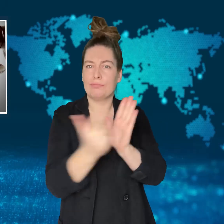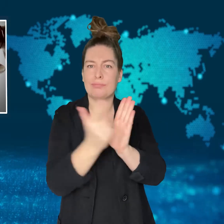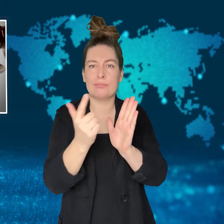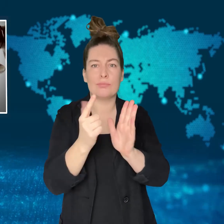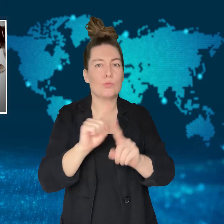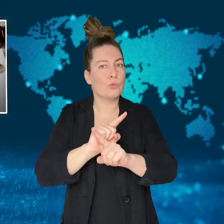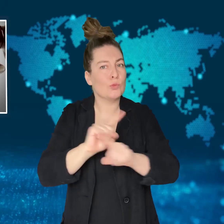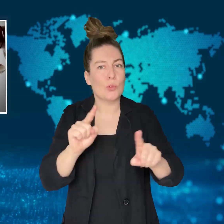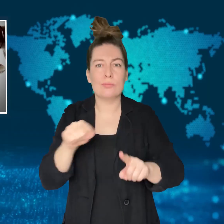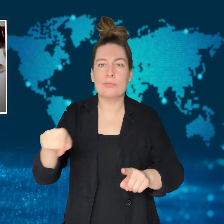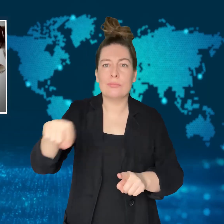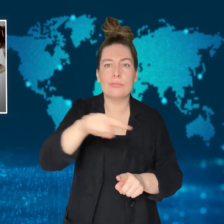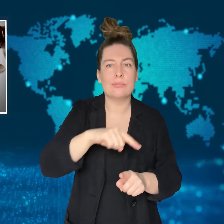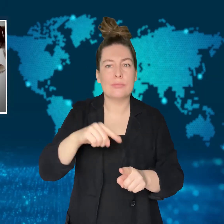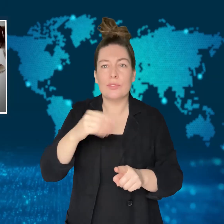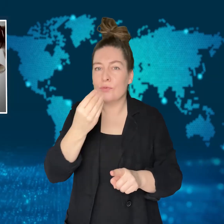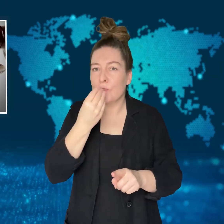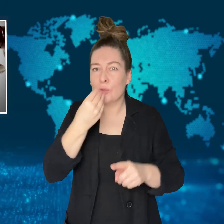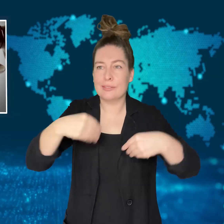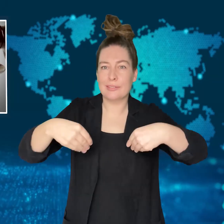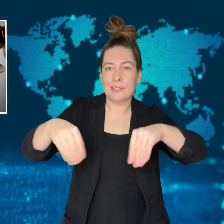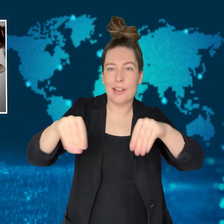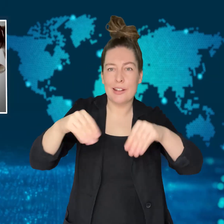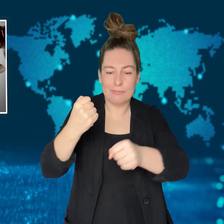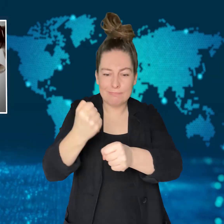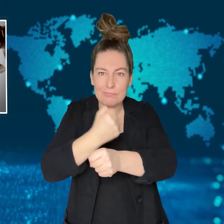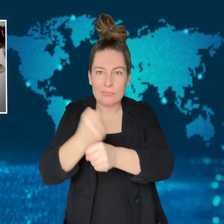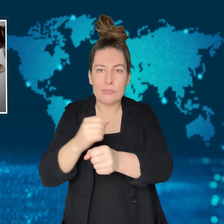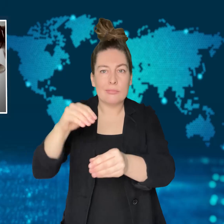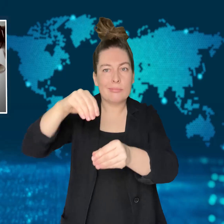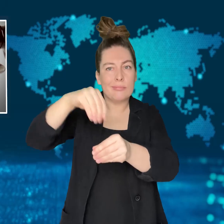using red dye #3 in food and drugs in the country.